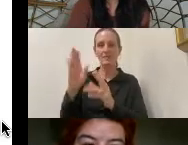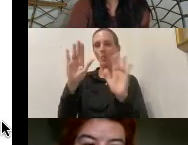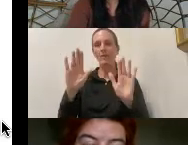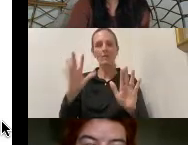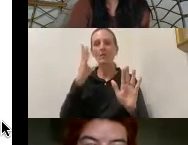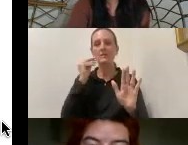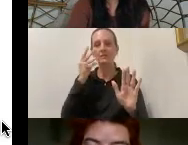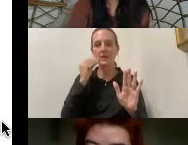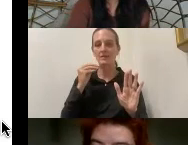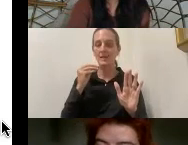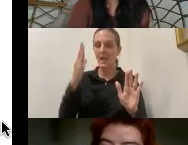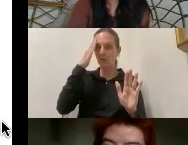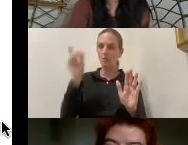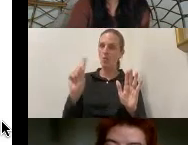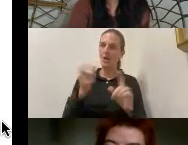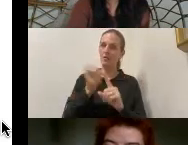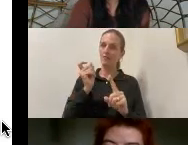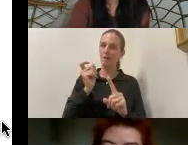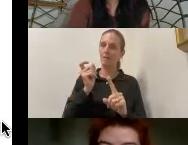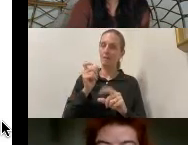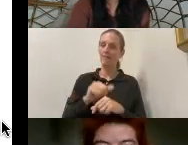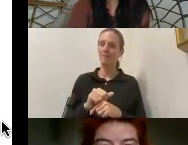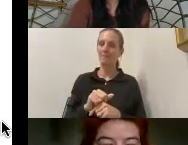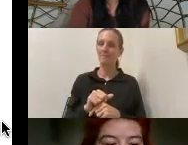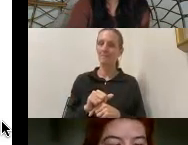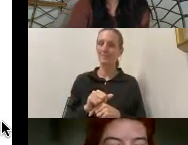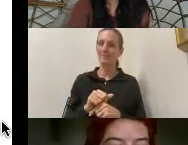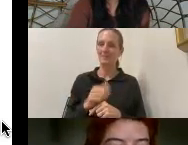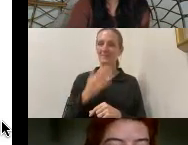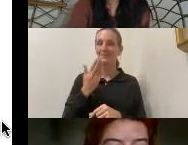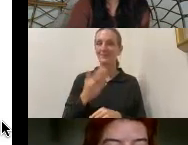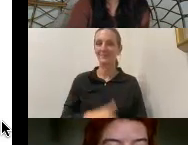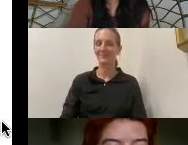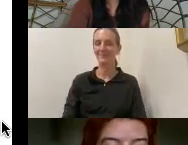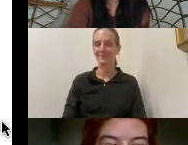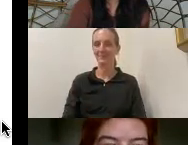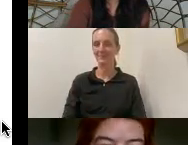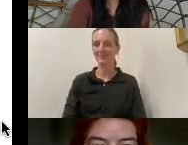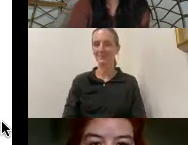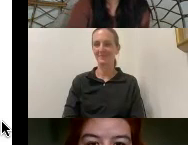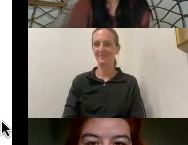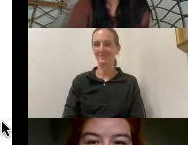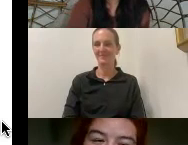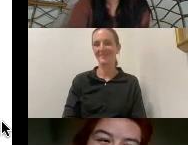you of where you came from. Thank you. Thank you, Terrance. That was beautiful.